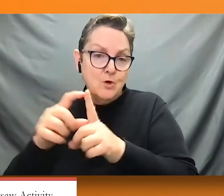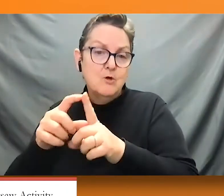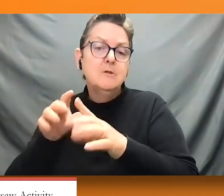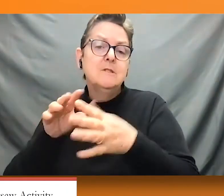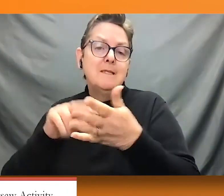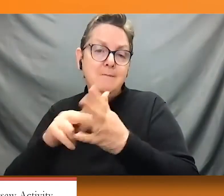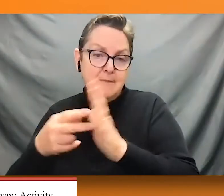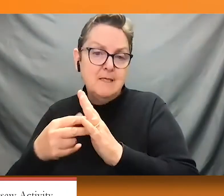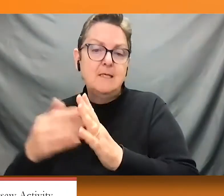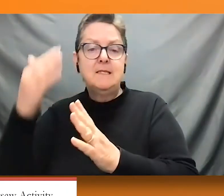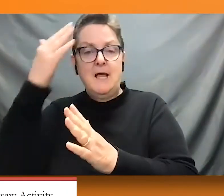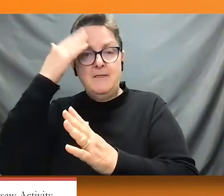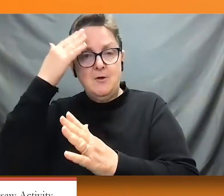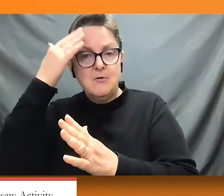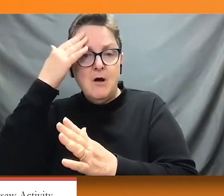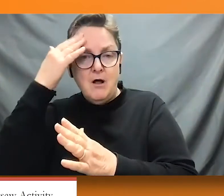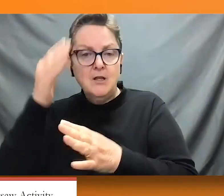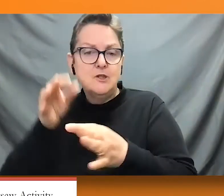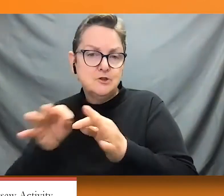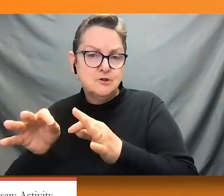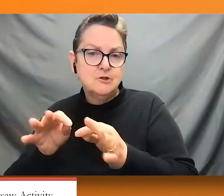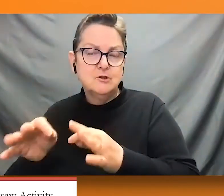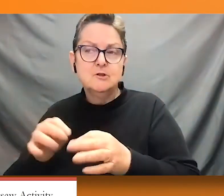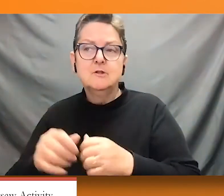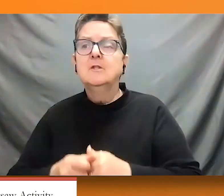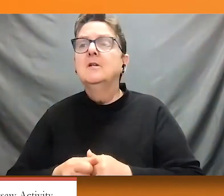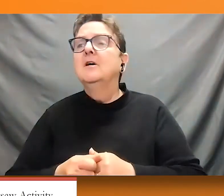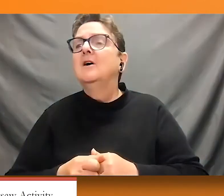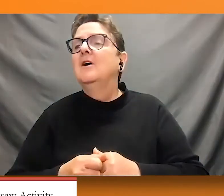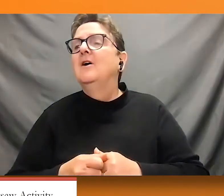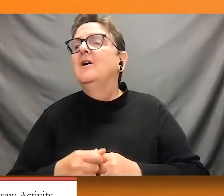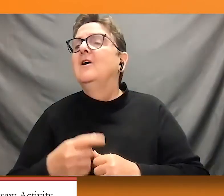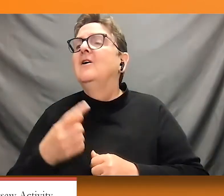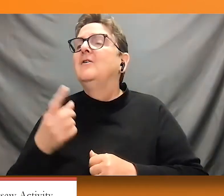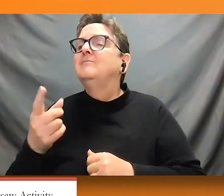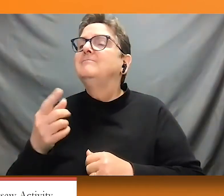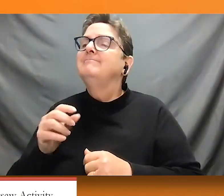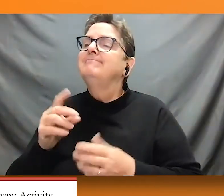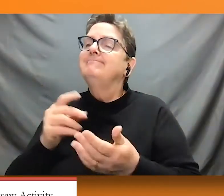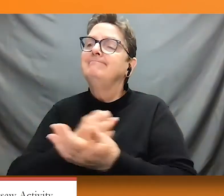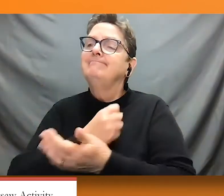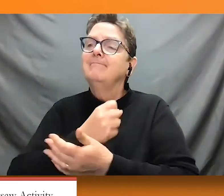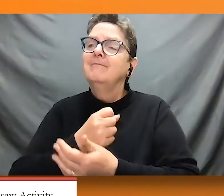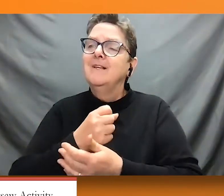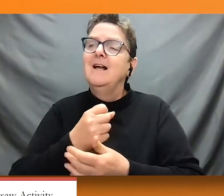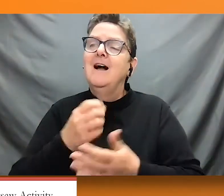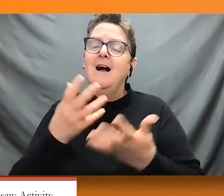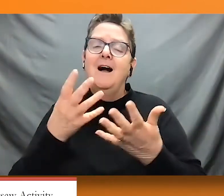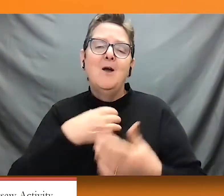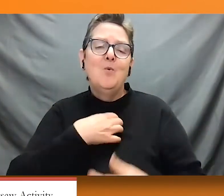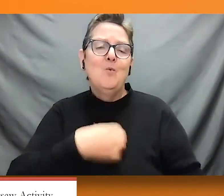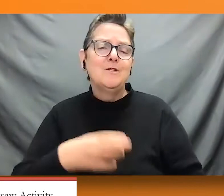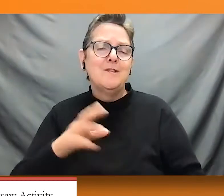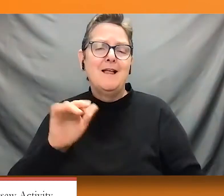So, this is just--I'm hoping this will open up. No. A graphic organizer.